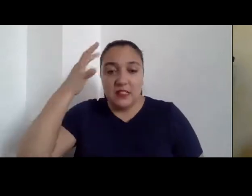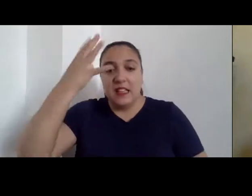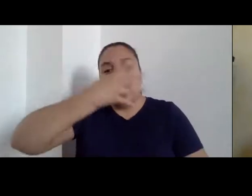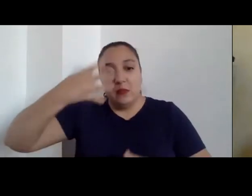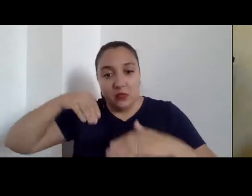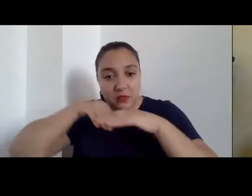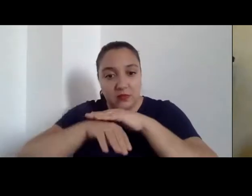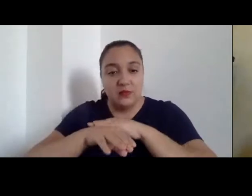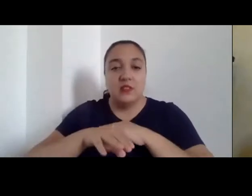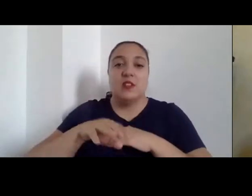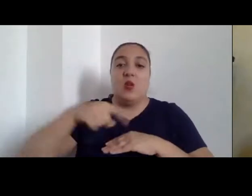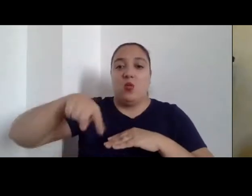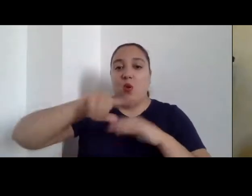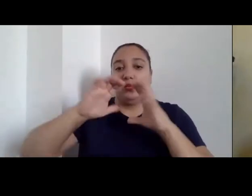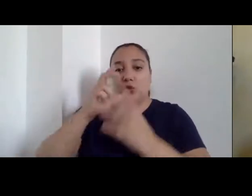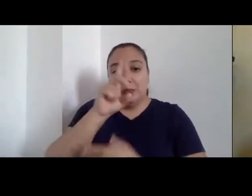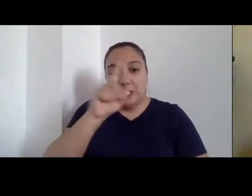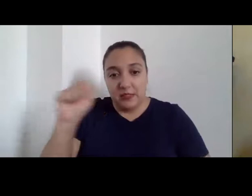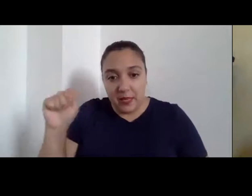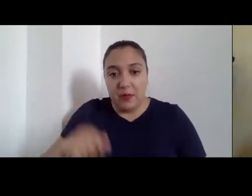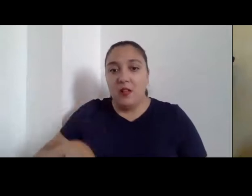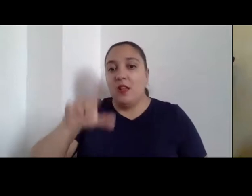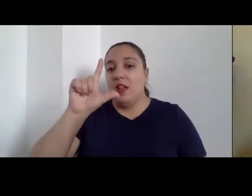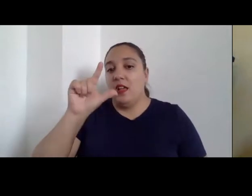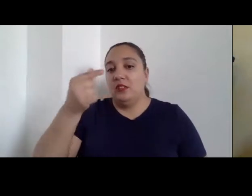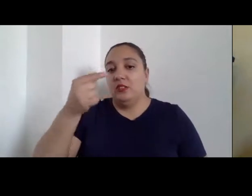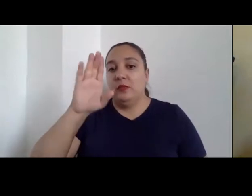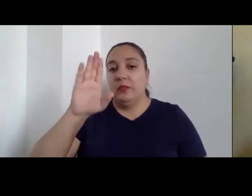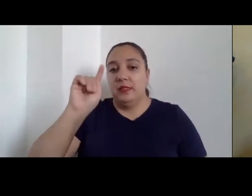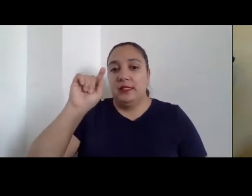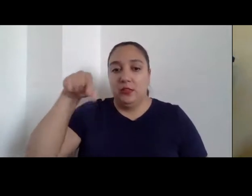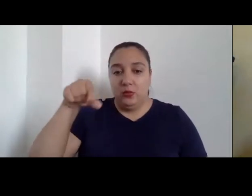LBGTQ+ people, people living in low-income